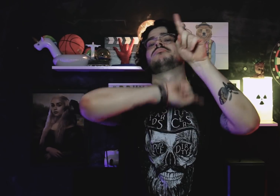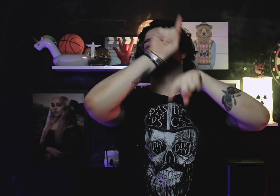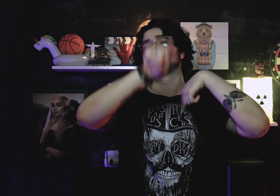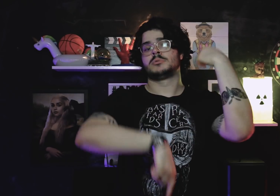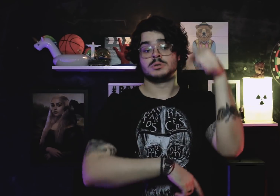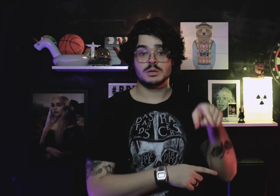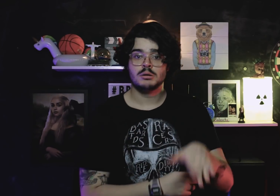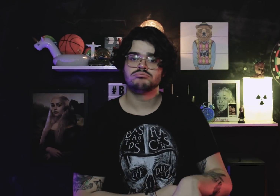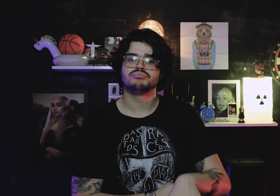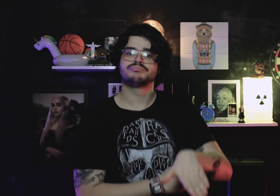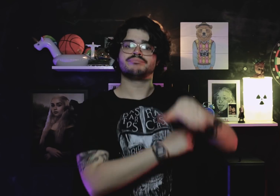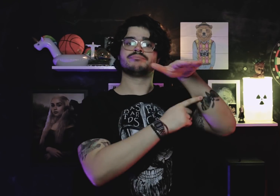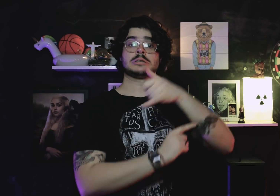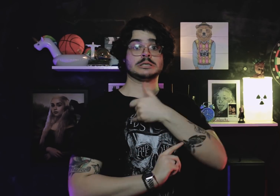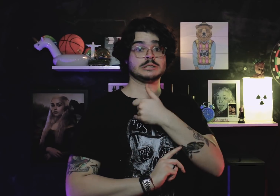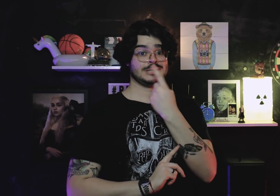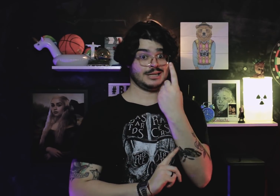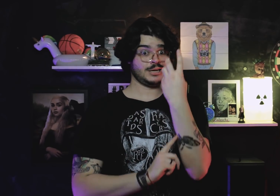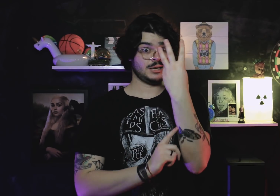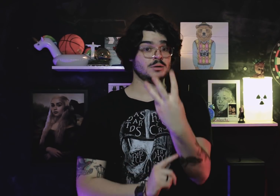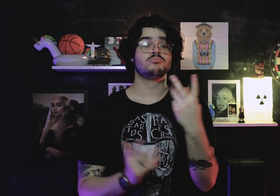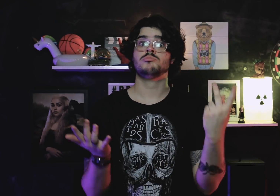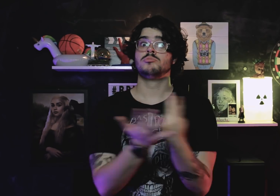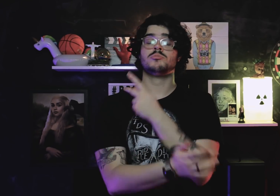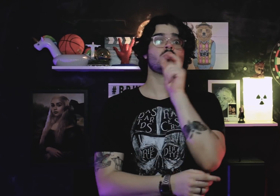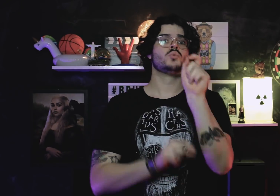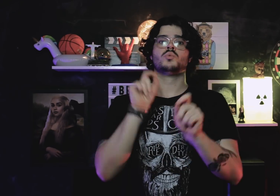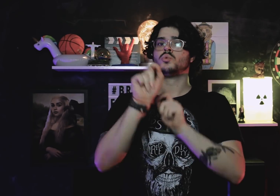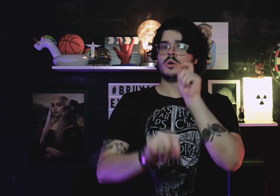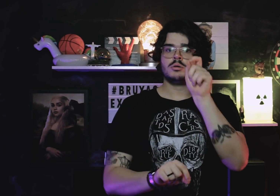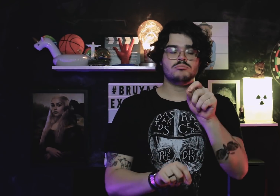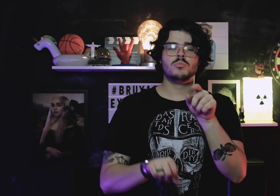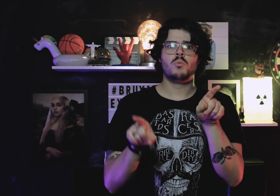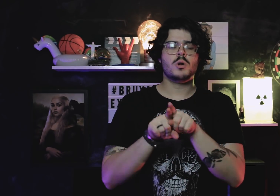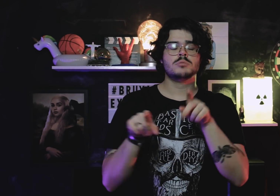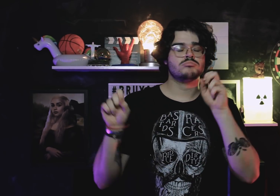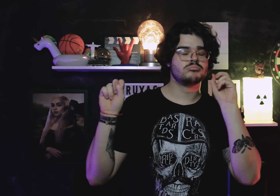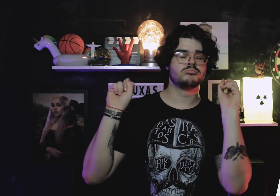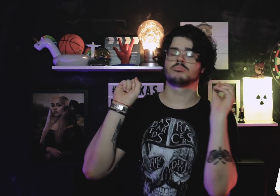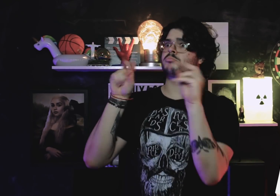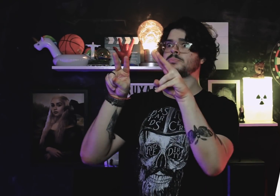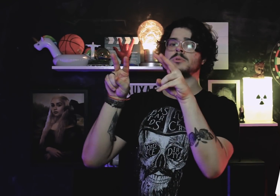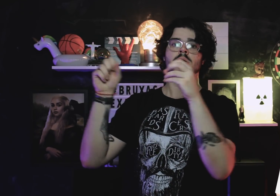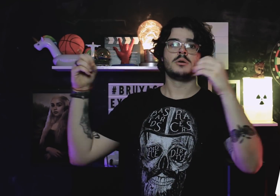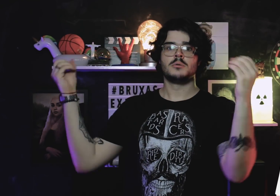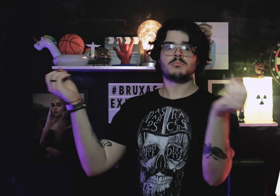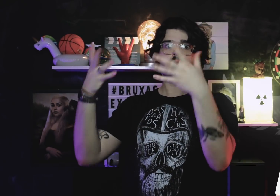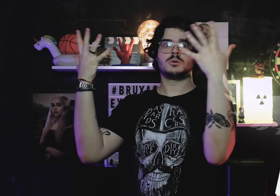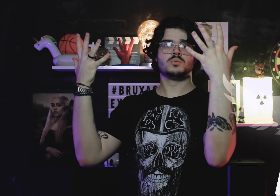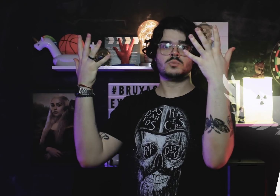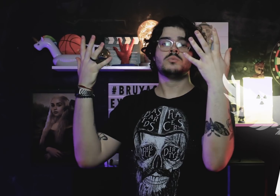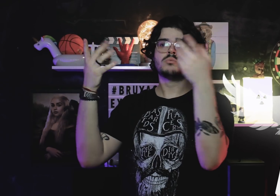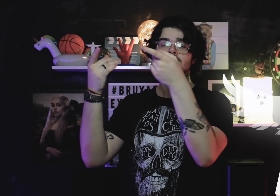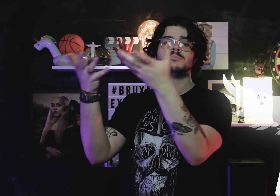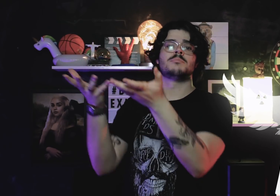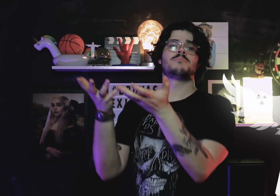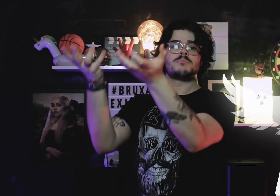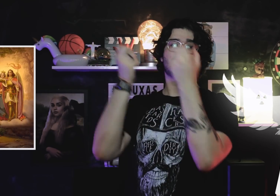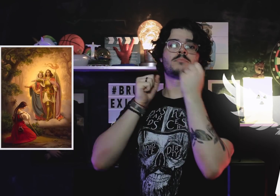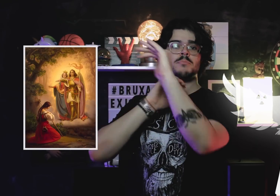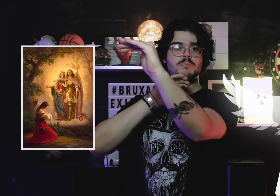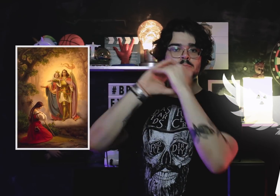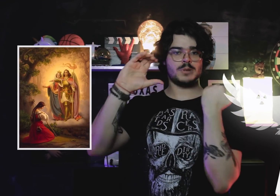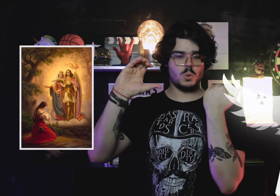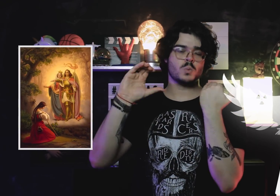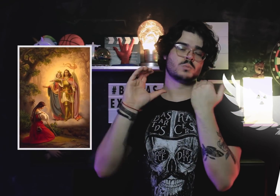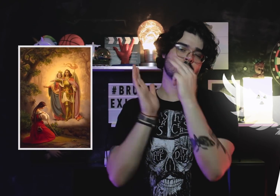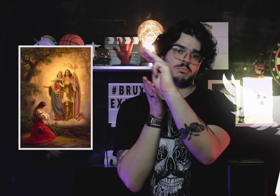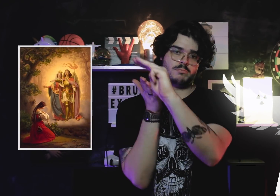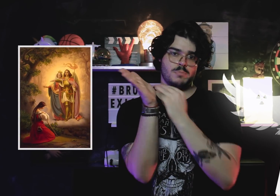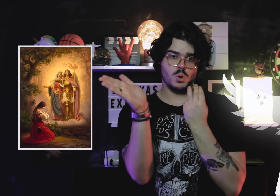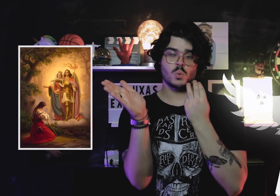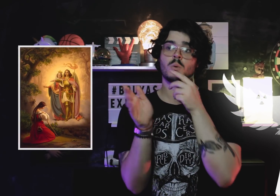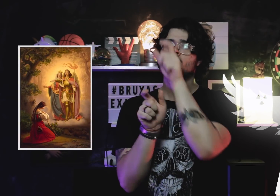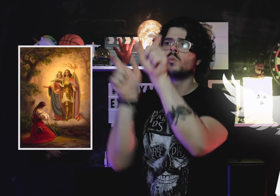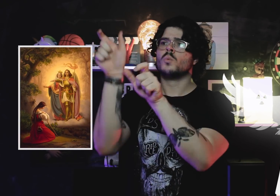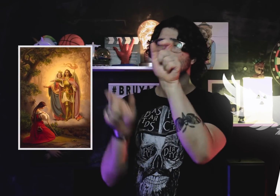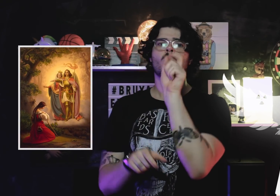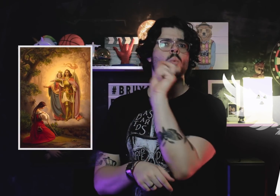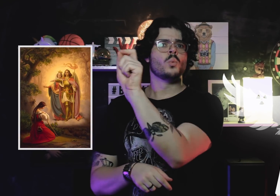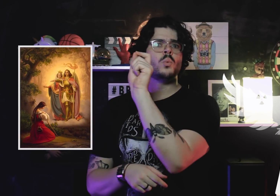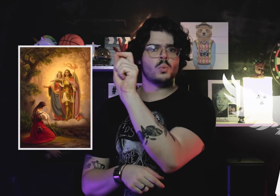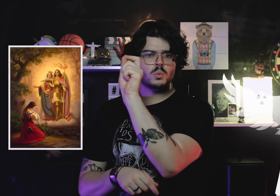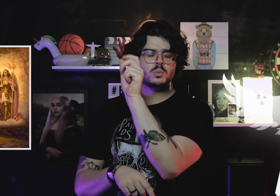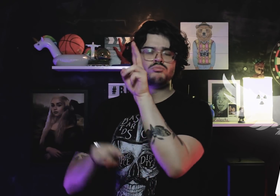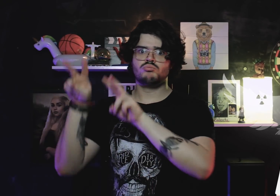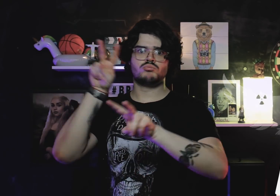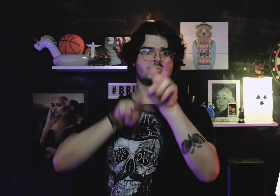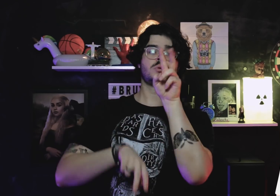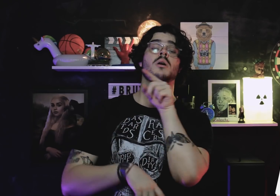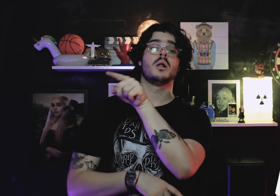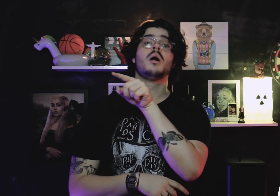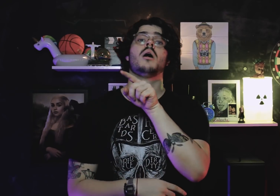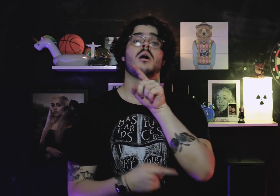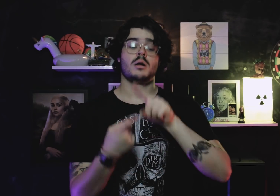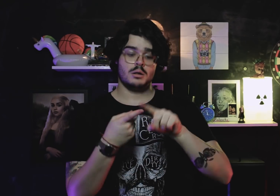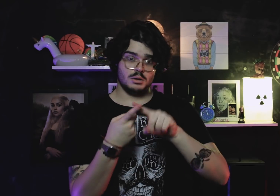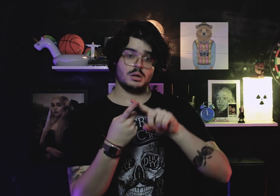At the age of 13, she had a vision and received messages from ...